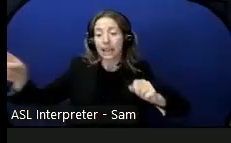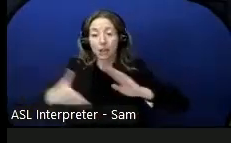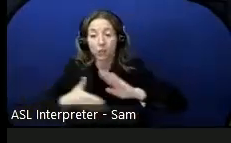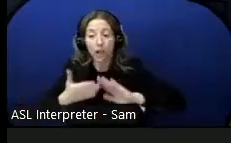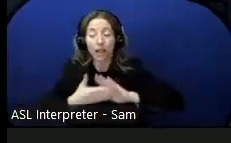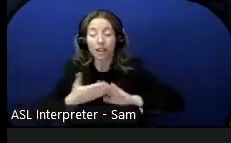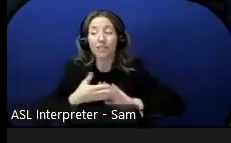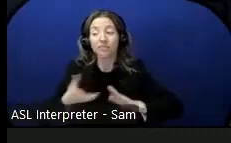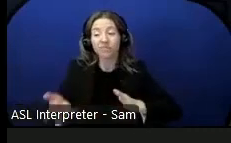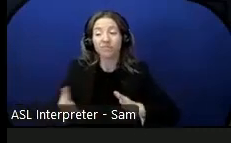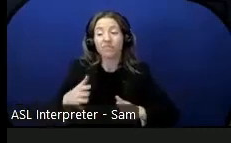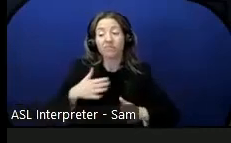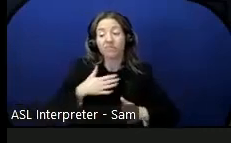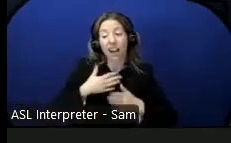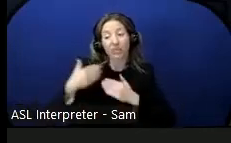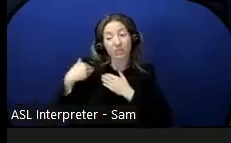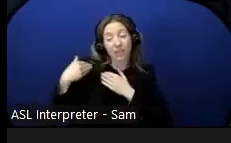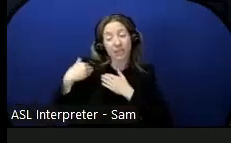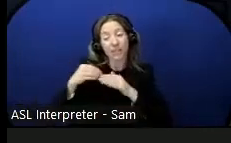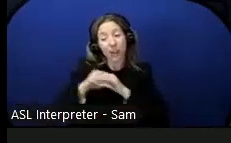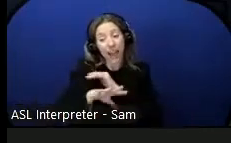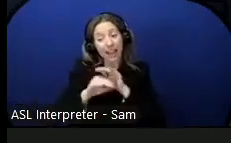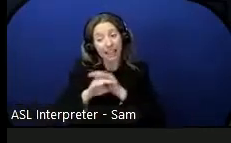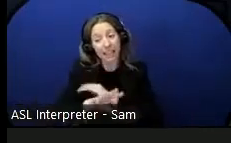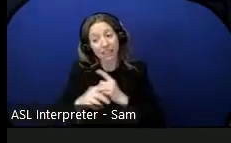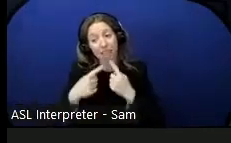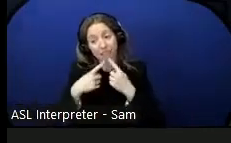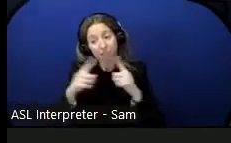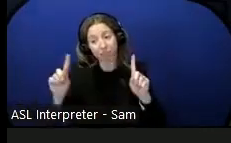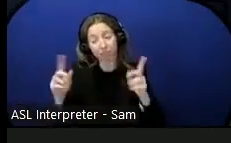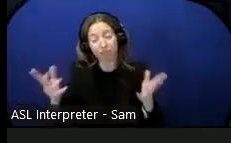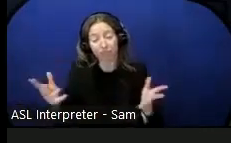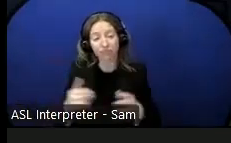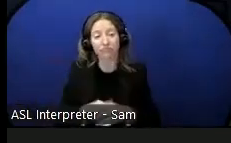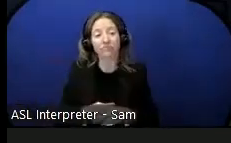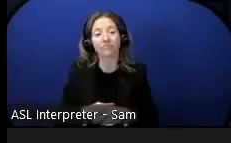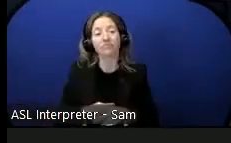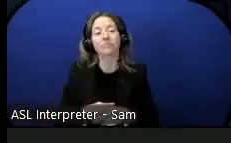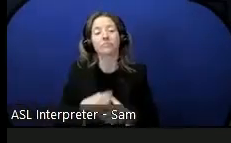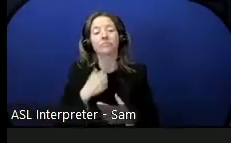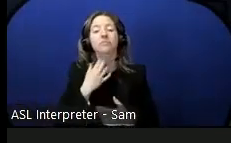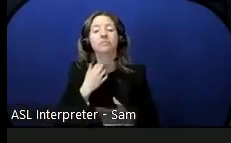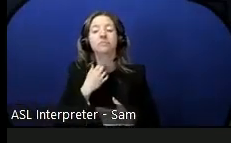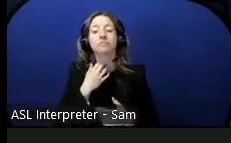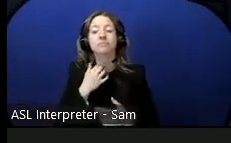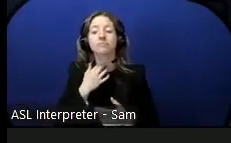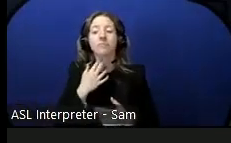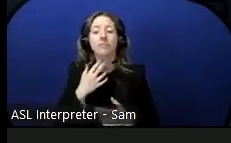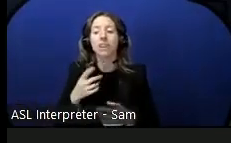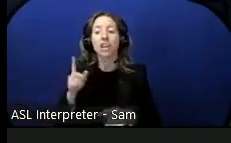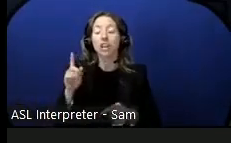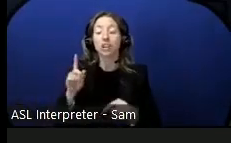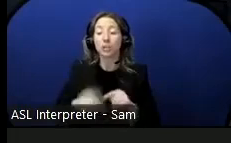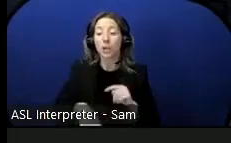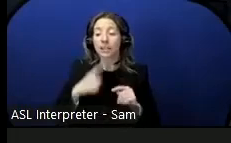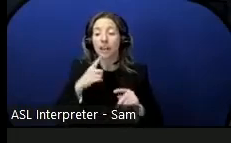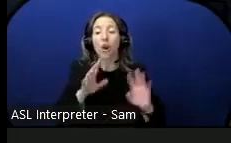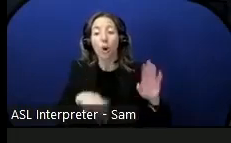except for legacies... legacy data that falls under other exceptions, you can't just hire someone else and make it their problem, it's still your responsibility.